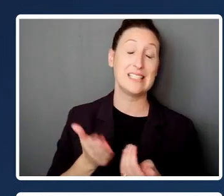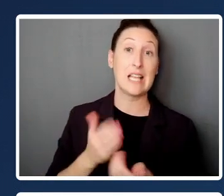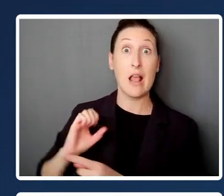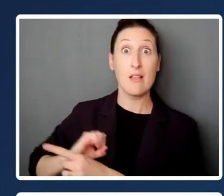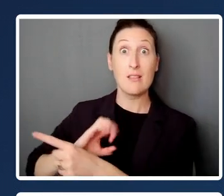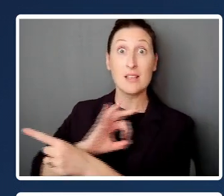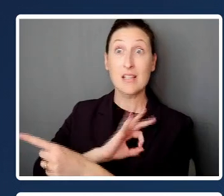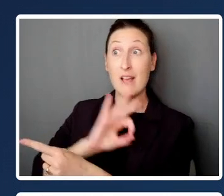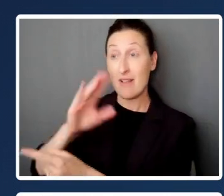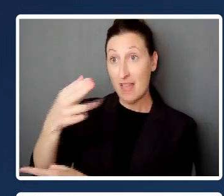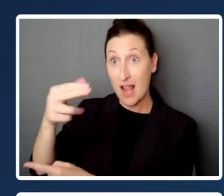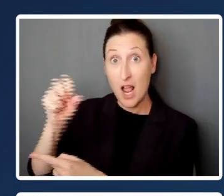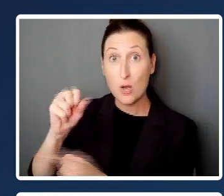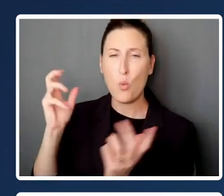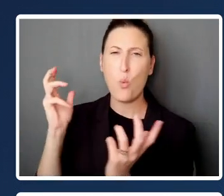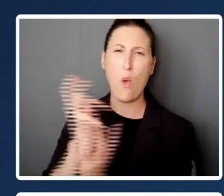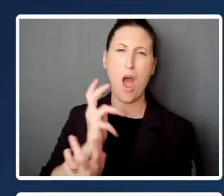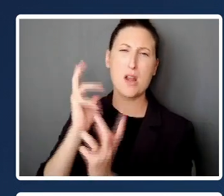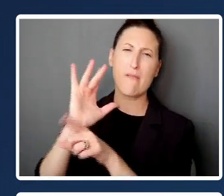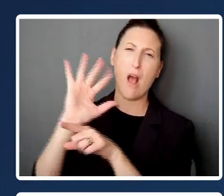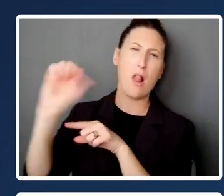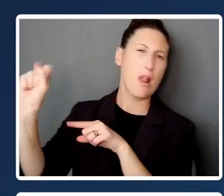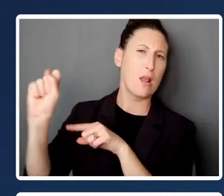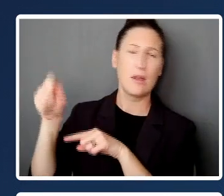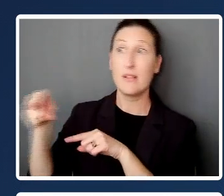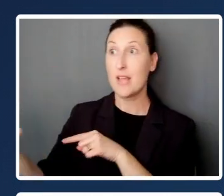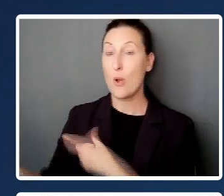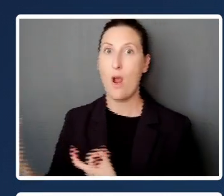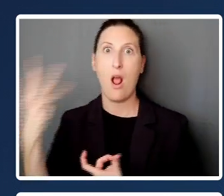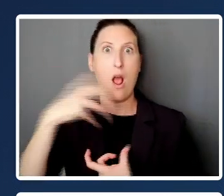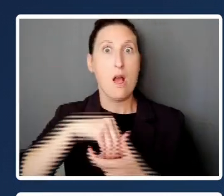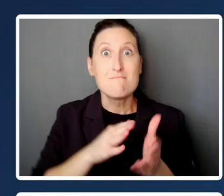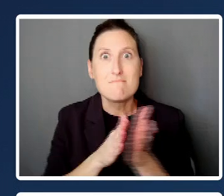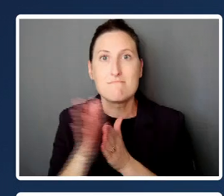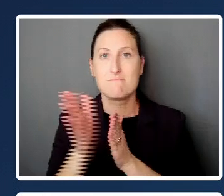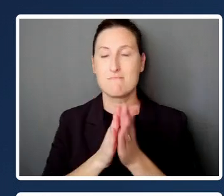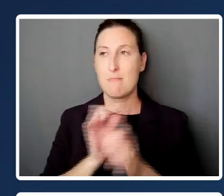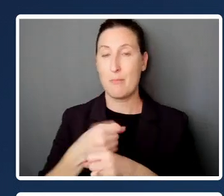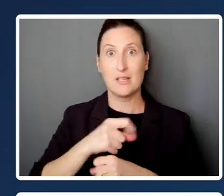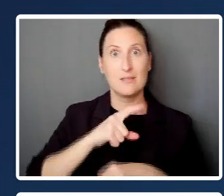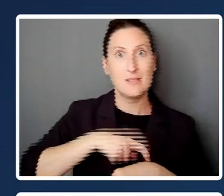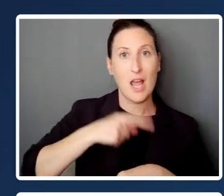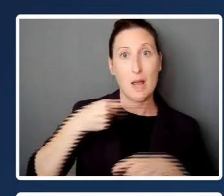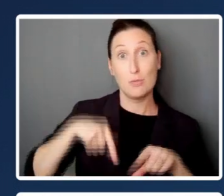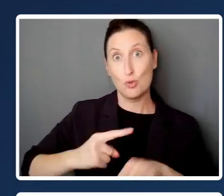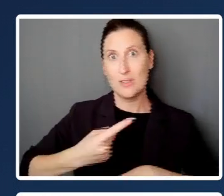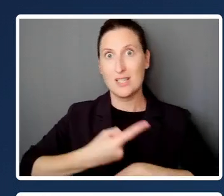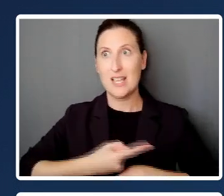They were all in on making time during the school day to give the kids this experience, just really